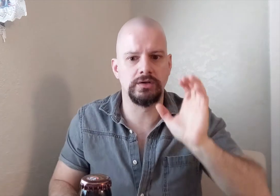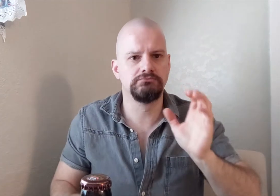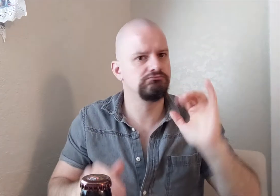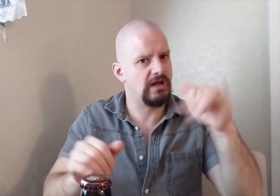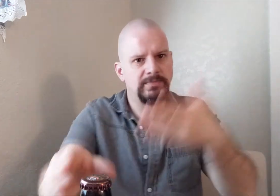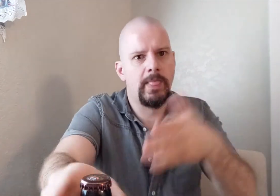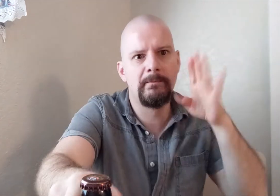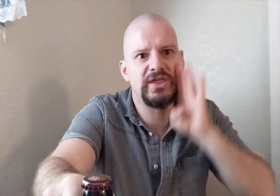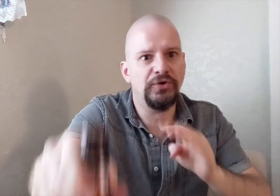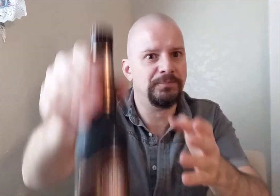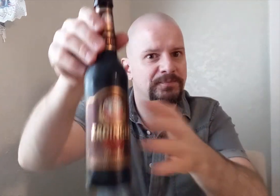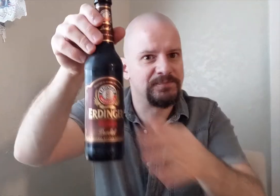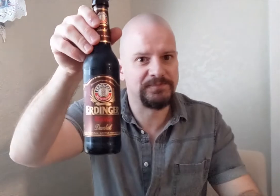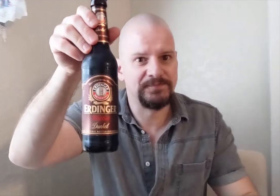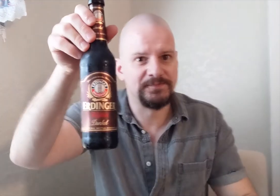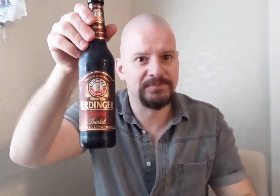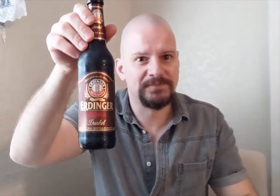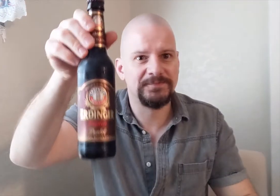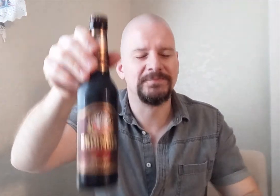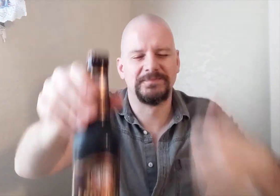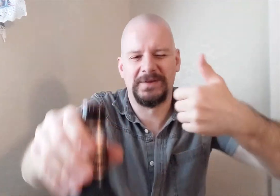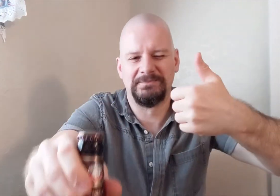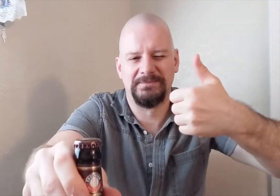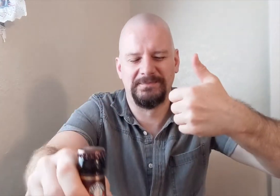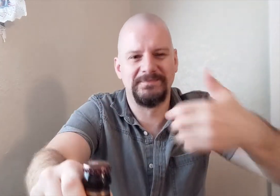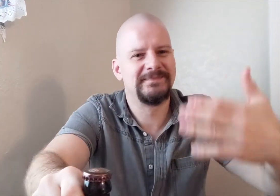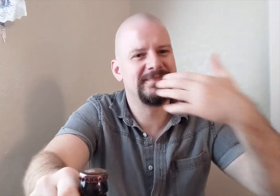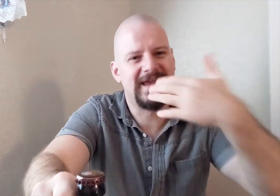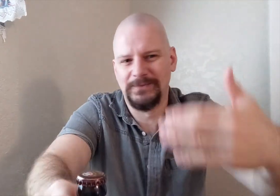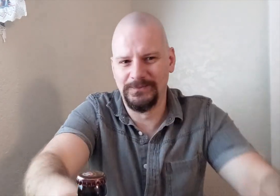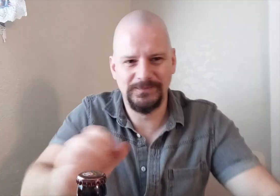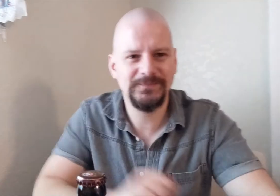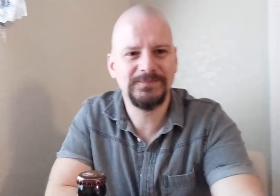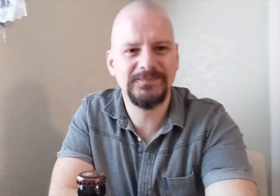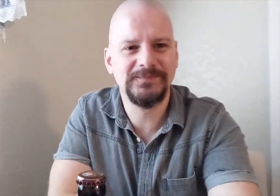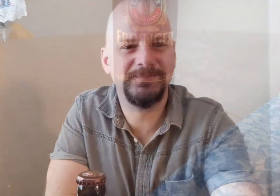then this is the beer. All right and thank you.